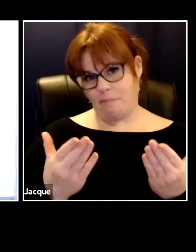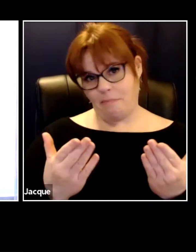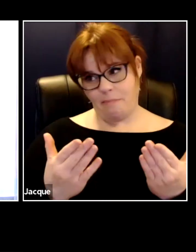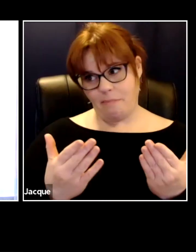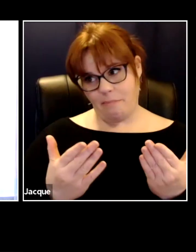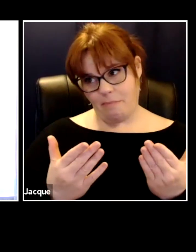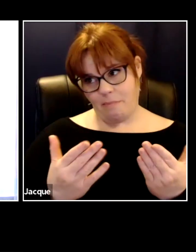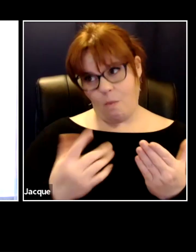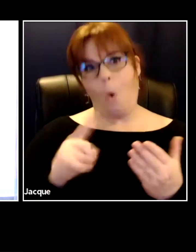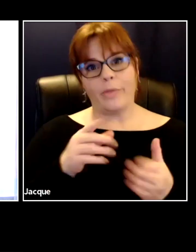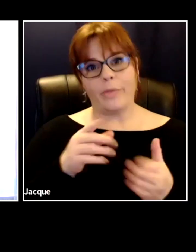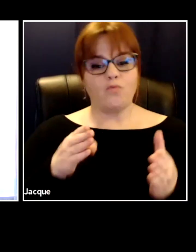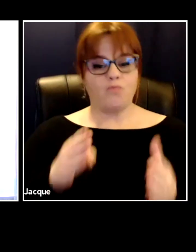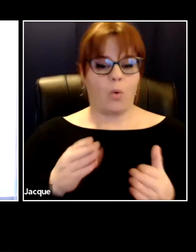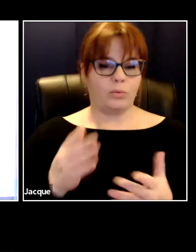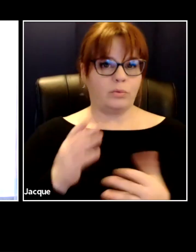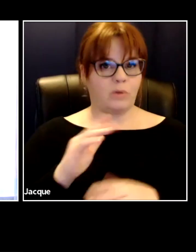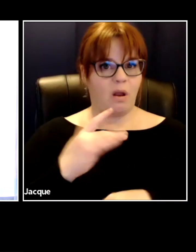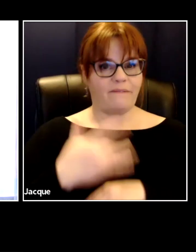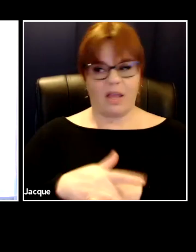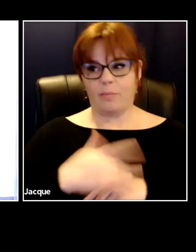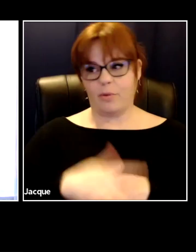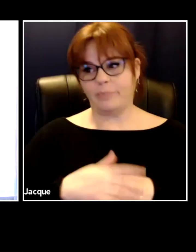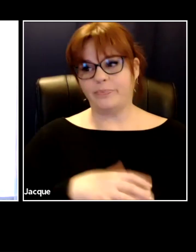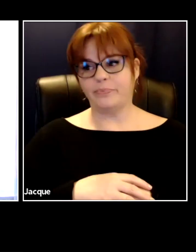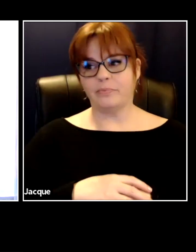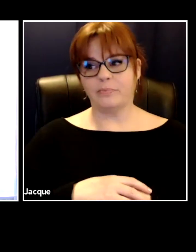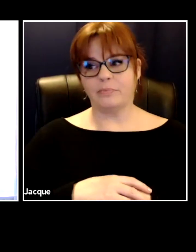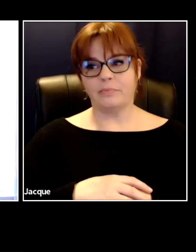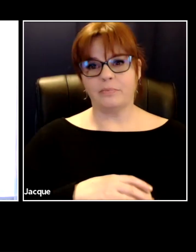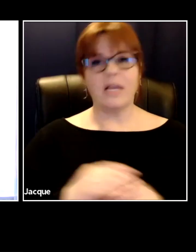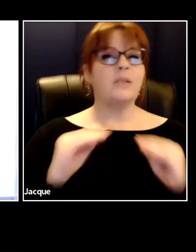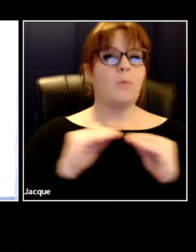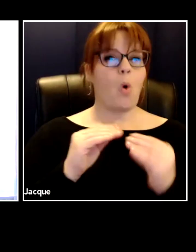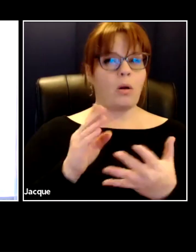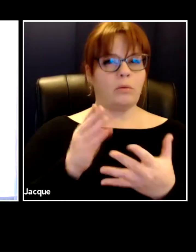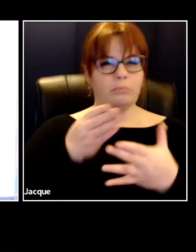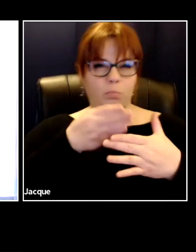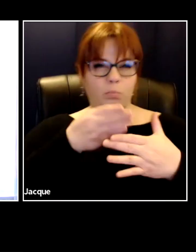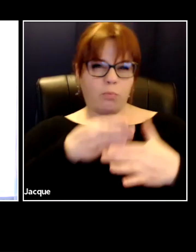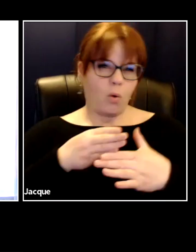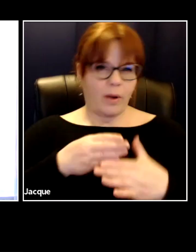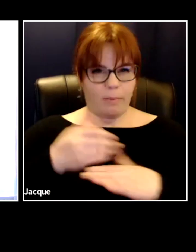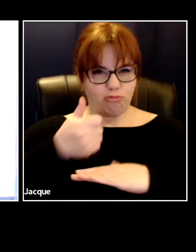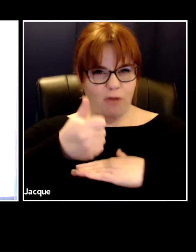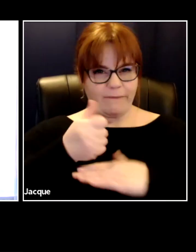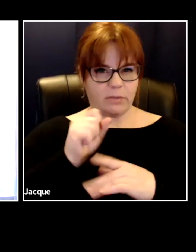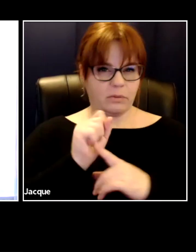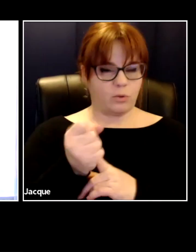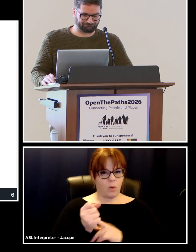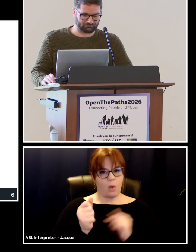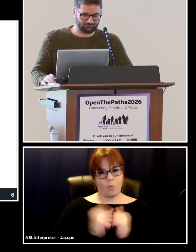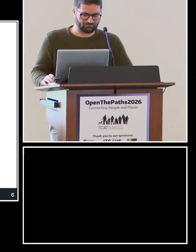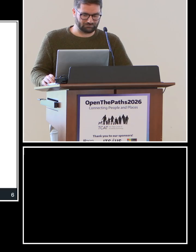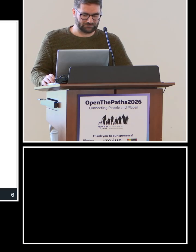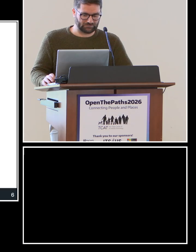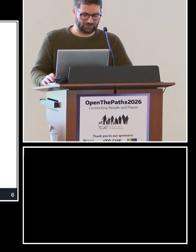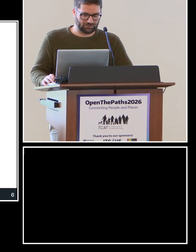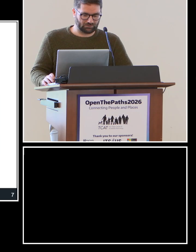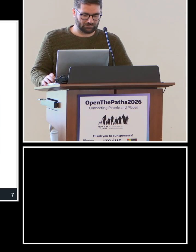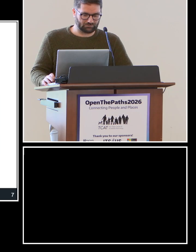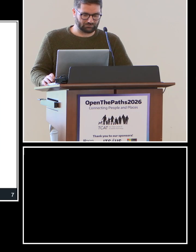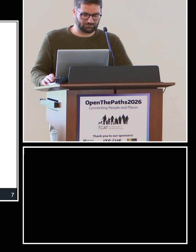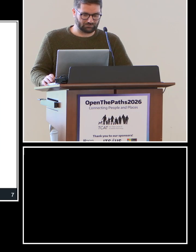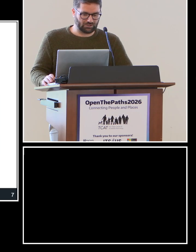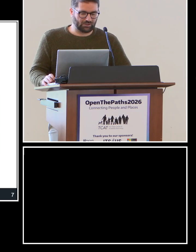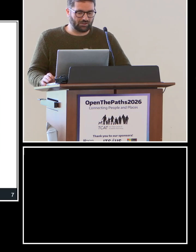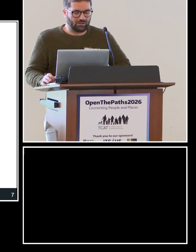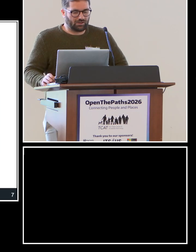only roads are present and uh it's it's a more fragmented travel situation with the sidewalks.